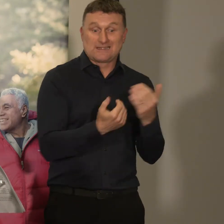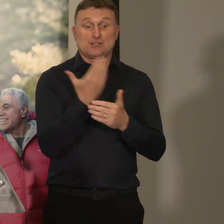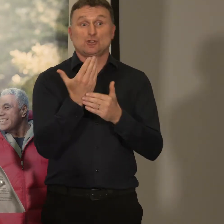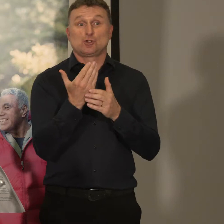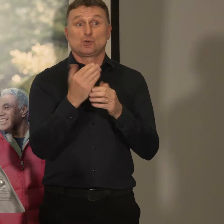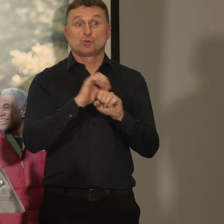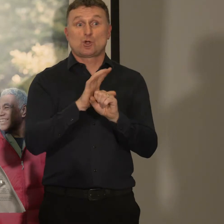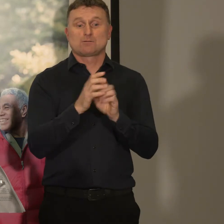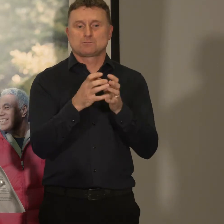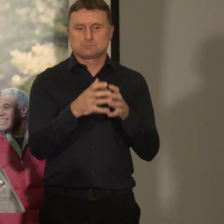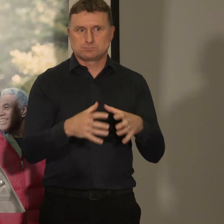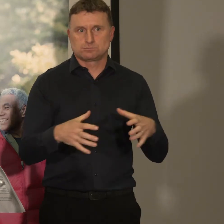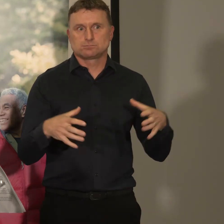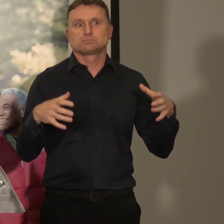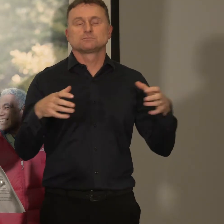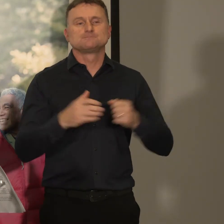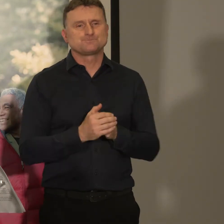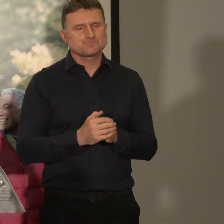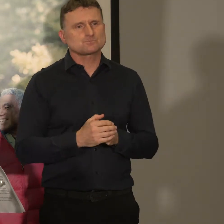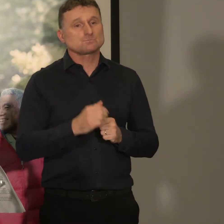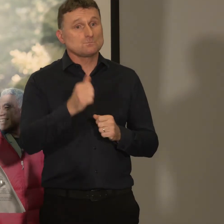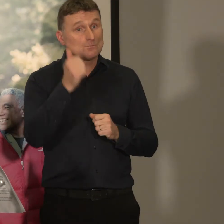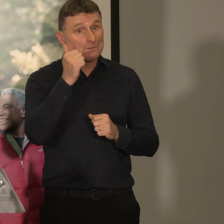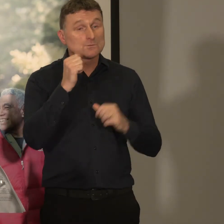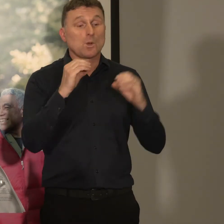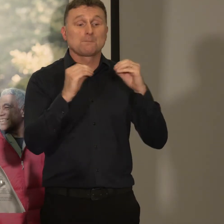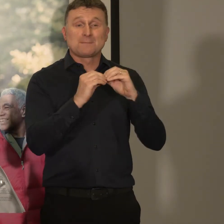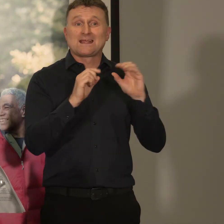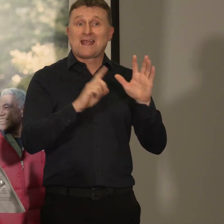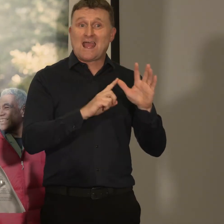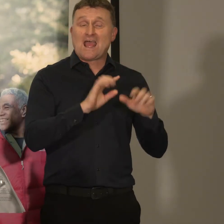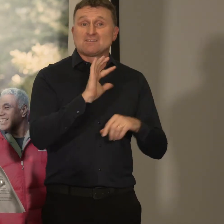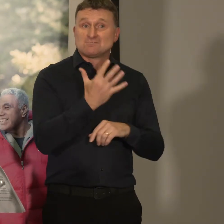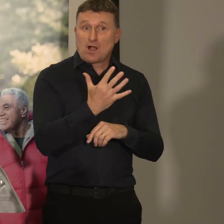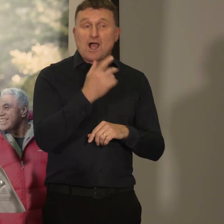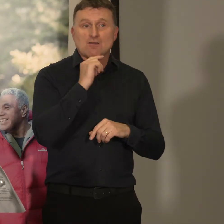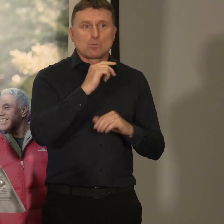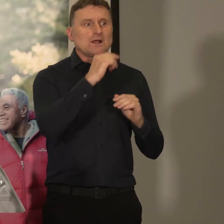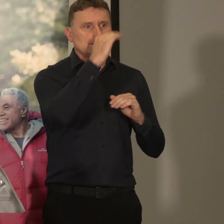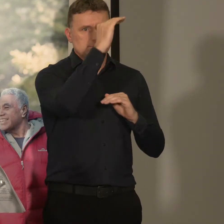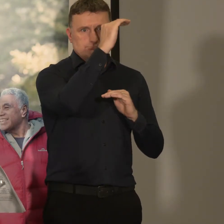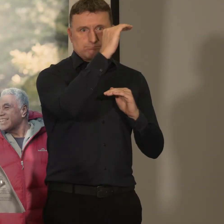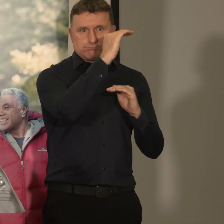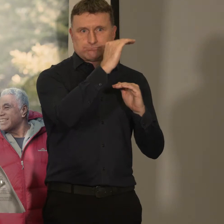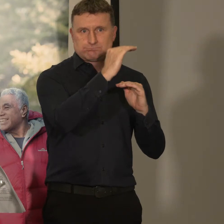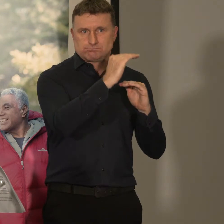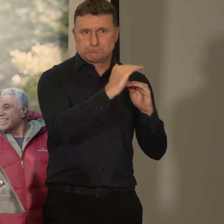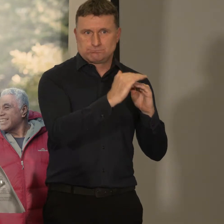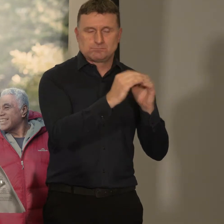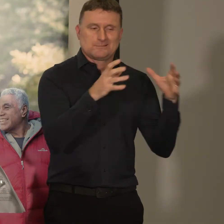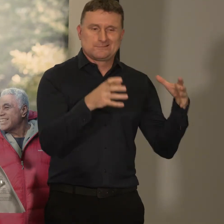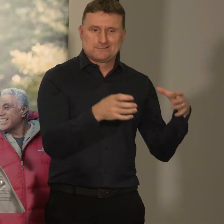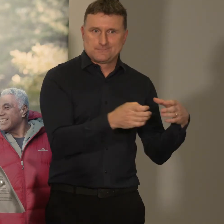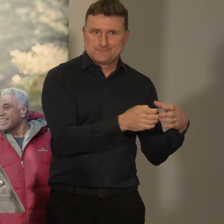expect the numbers of cases of